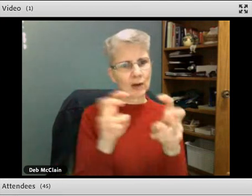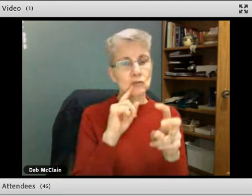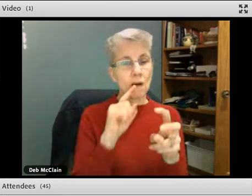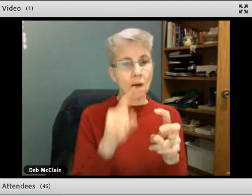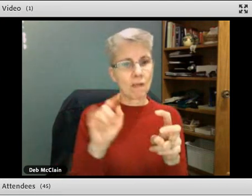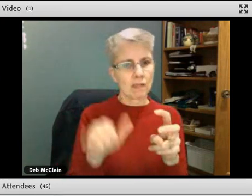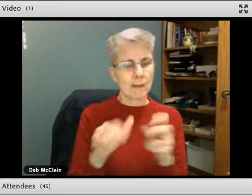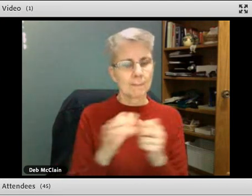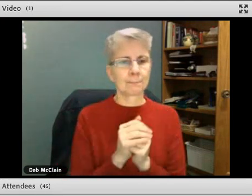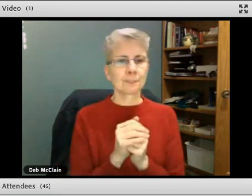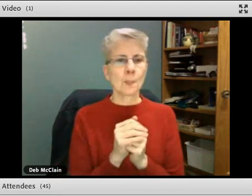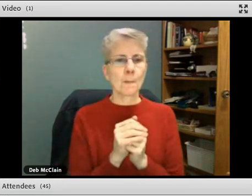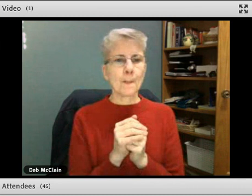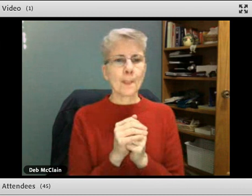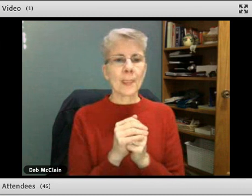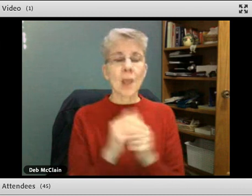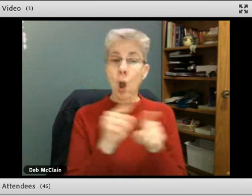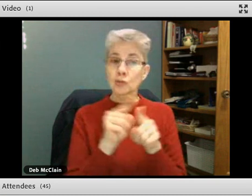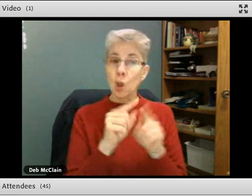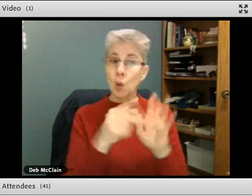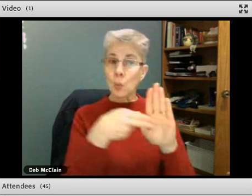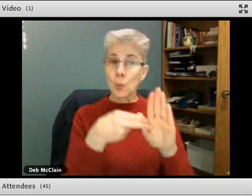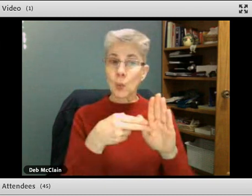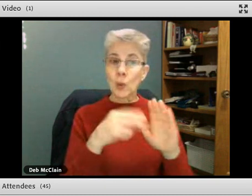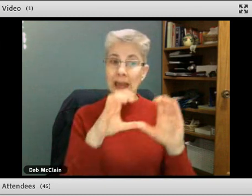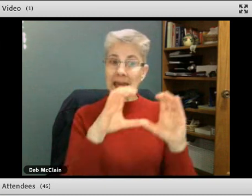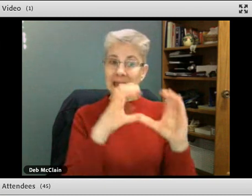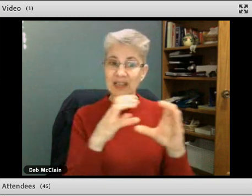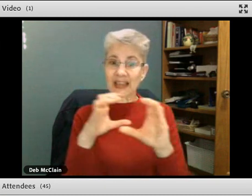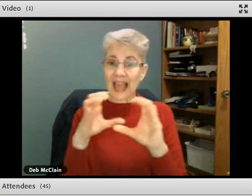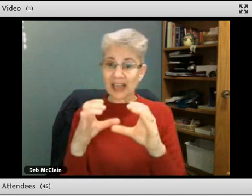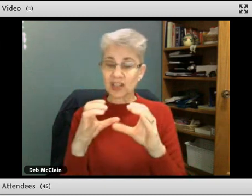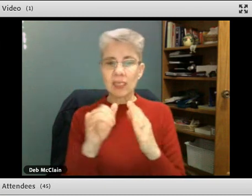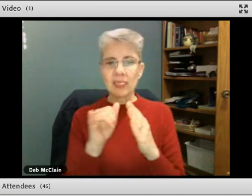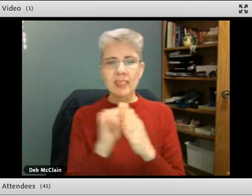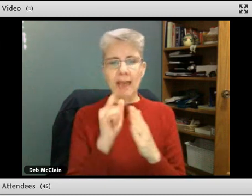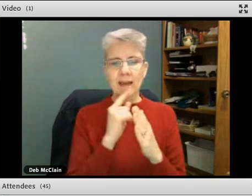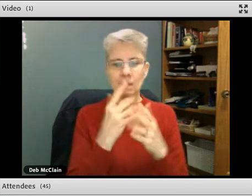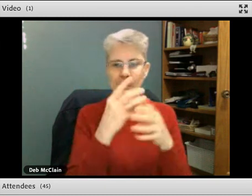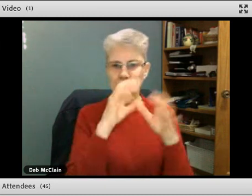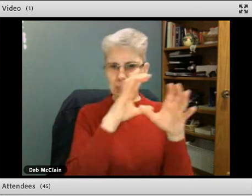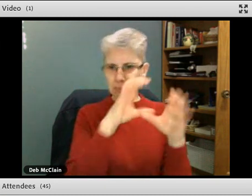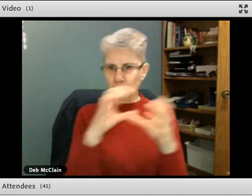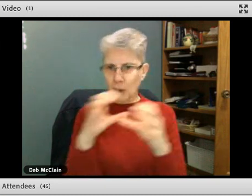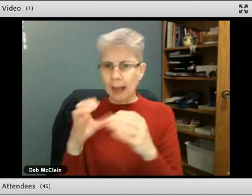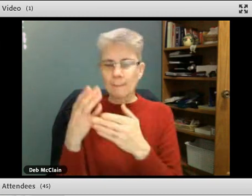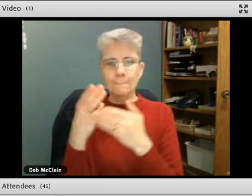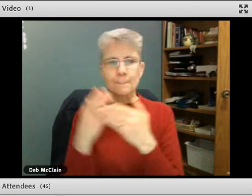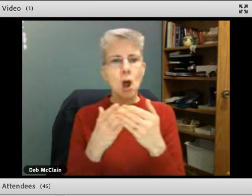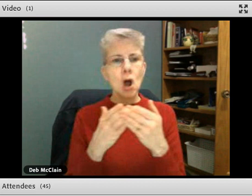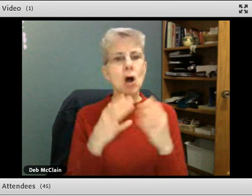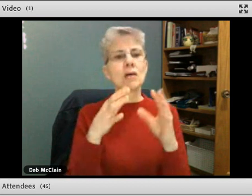There's a classification MARC format that can break parts of call numbers